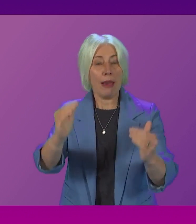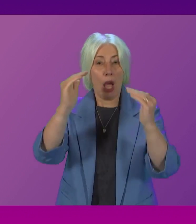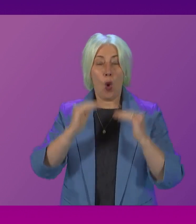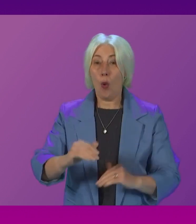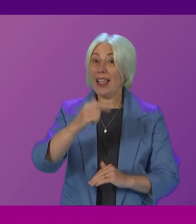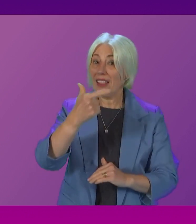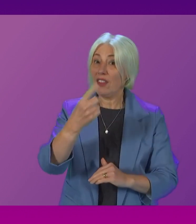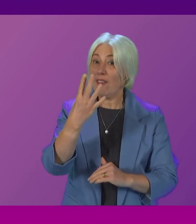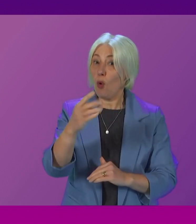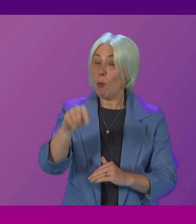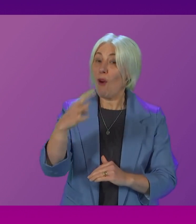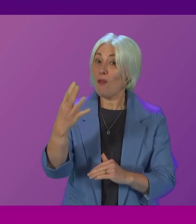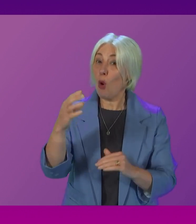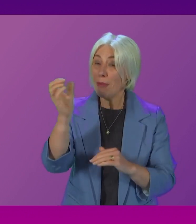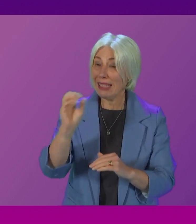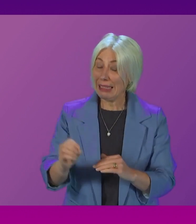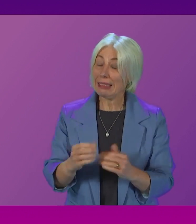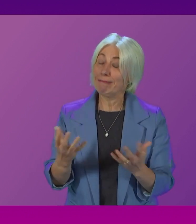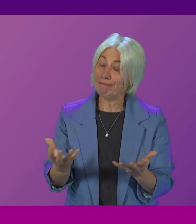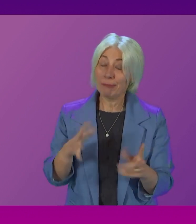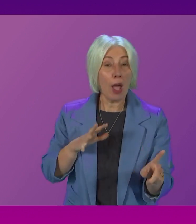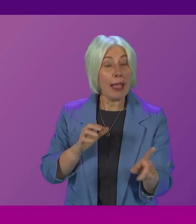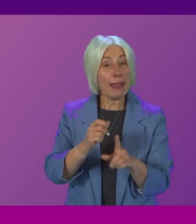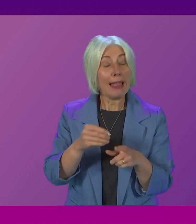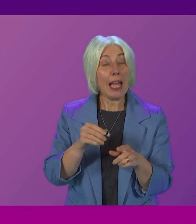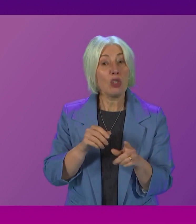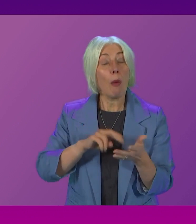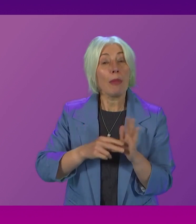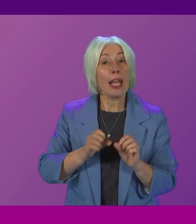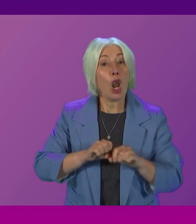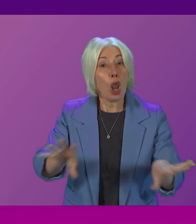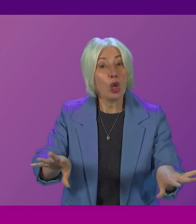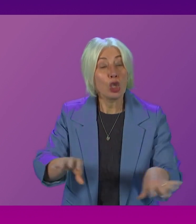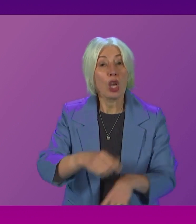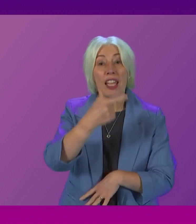cent. When the catch-up plan was launched, 64 per cent of patients were being seen within the